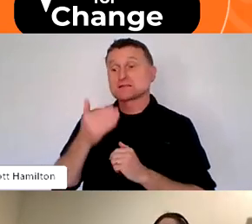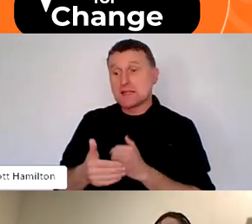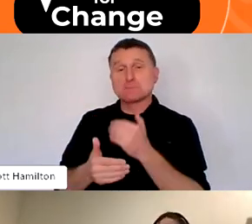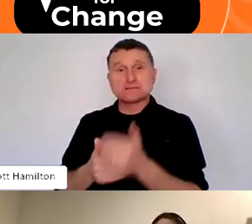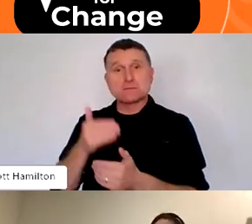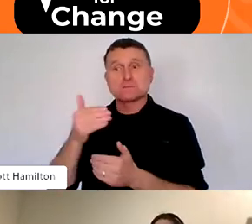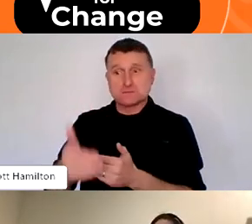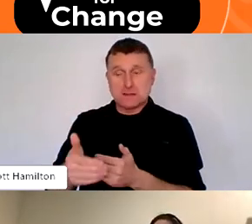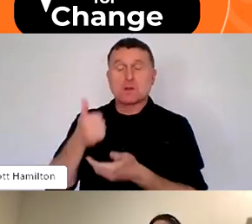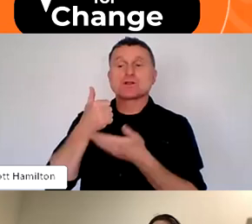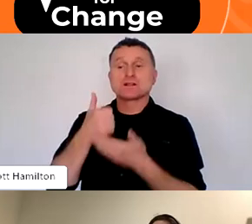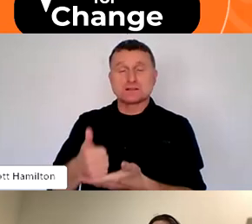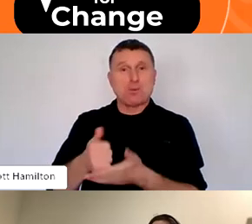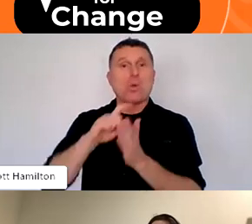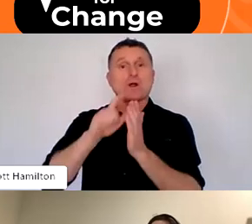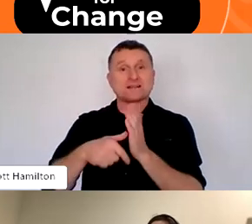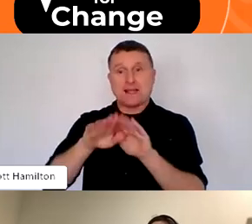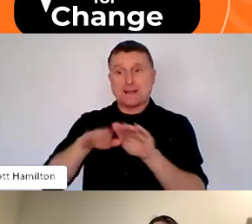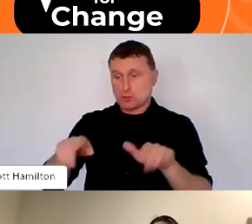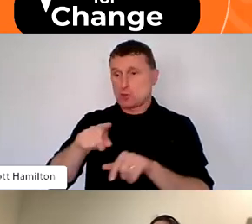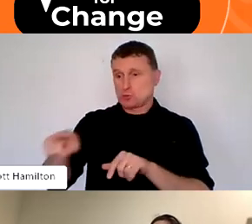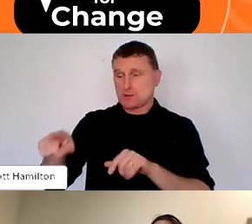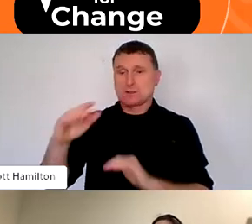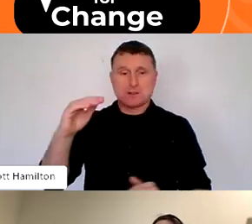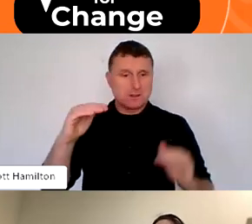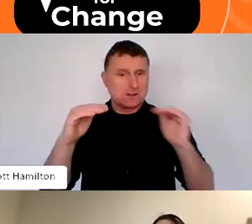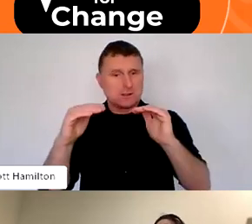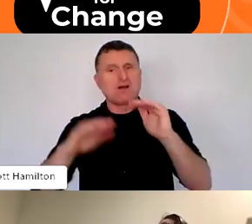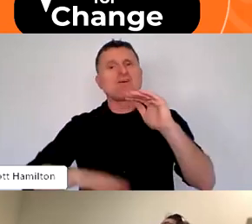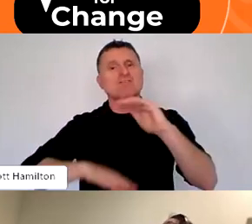being seen as full members of the early childhood centres and being